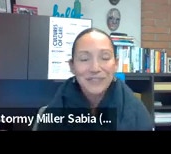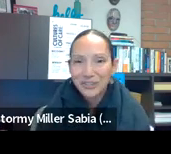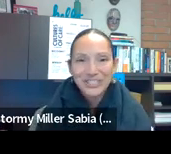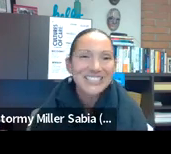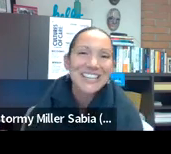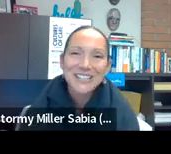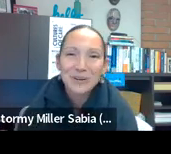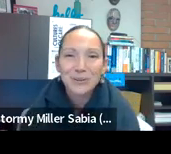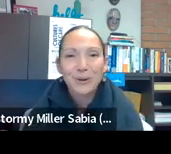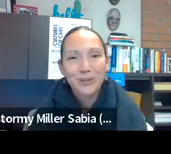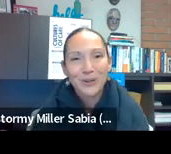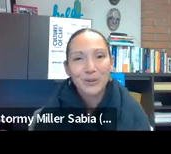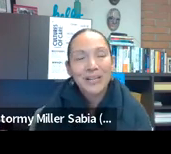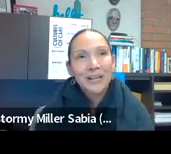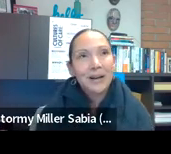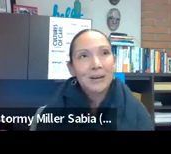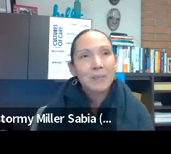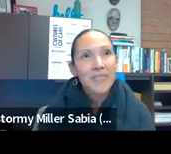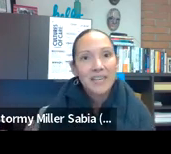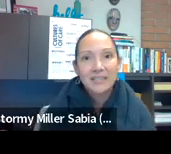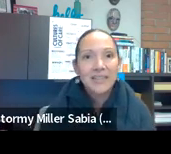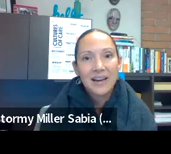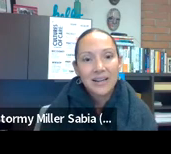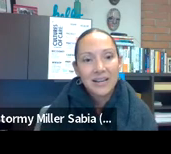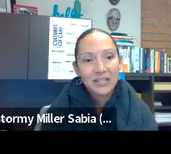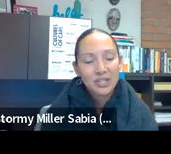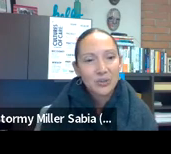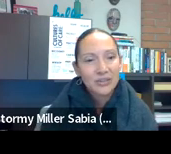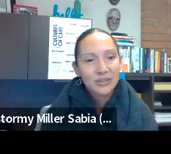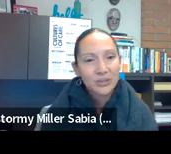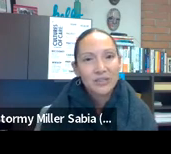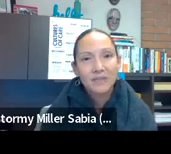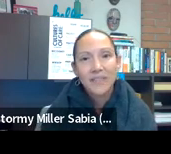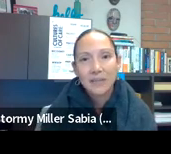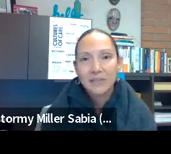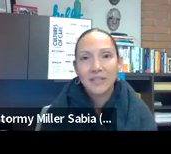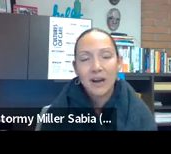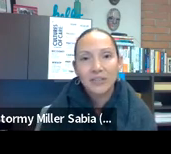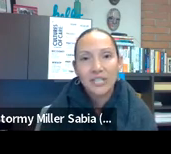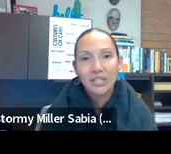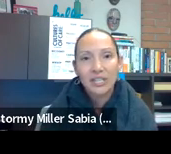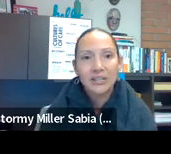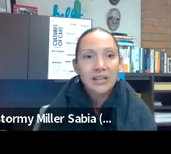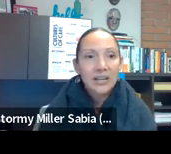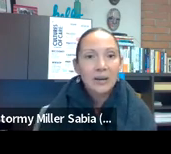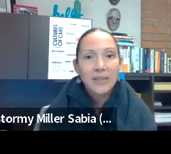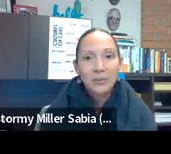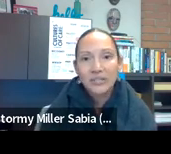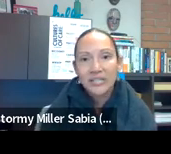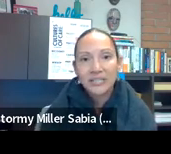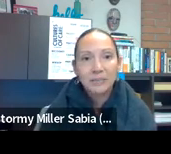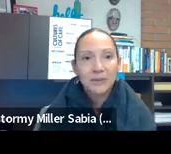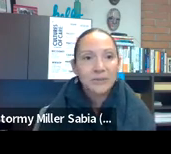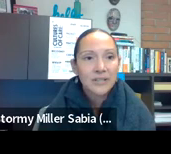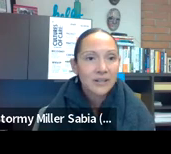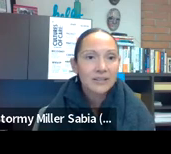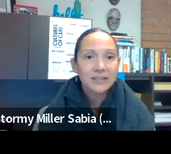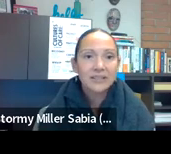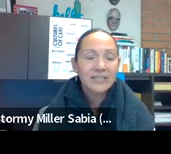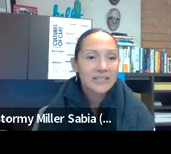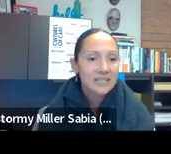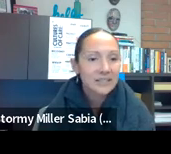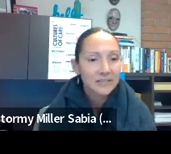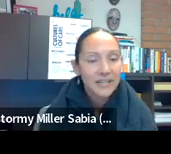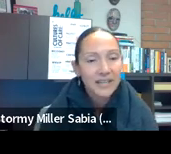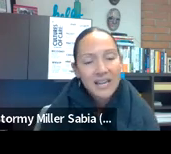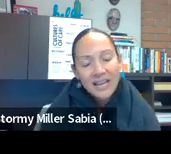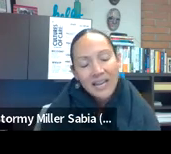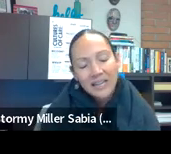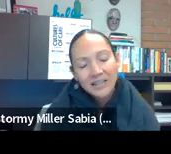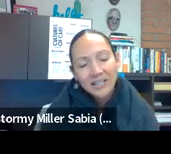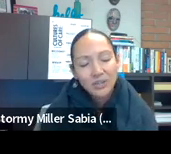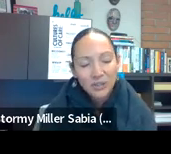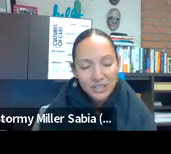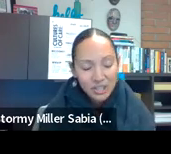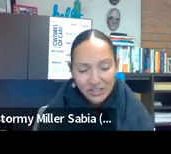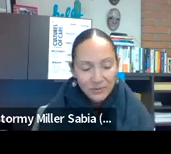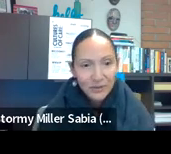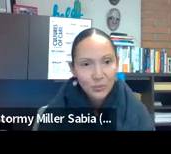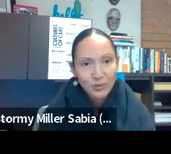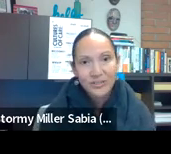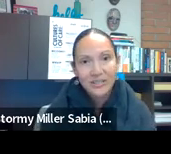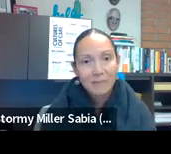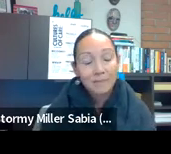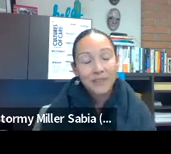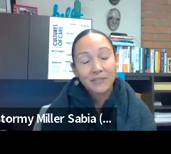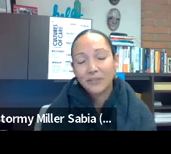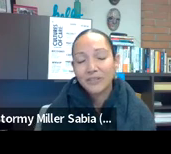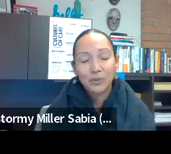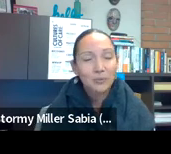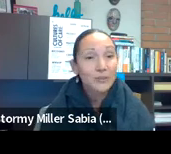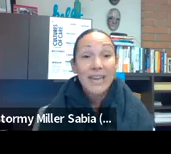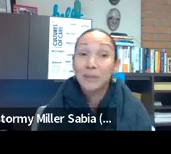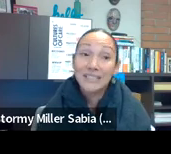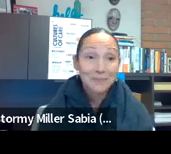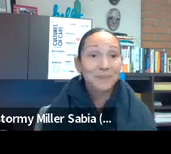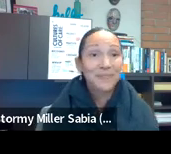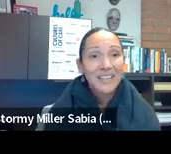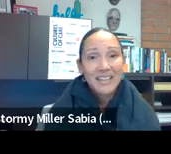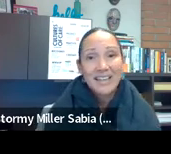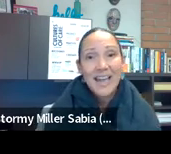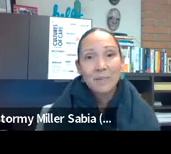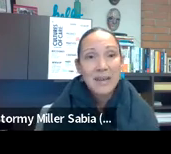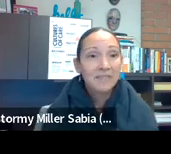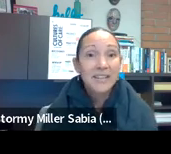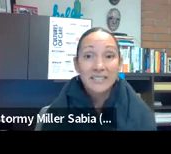I've been feverishly taking notes, but also some things that I just noticed in terms of themes of the conversation that were articulated by Rousselle, Alexis, and Olivia, and I just wanted to share some of those words first and foremost ableism, and how it